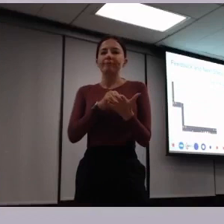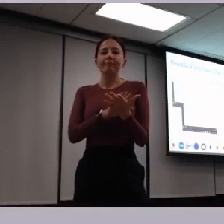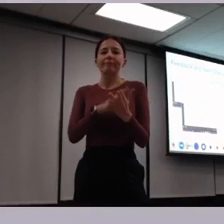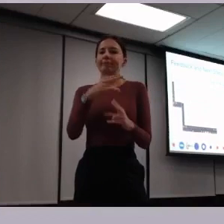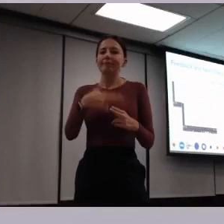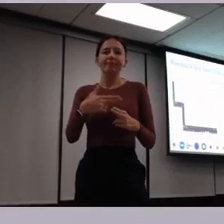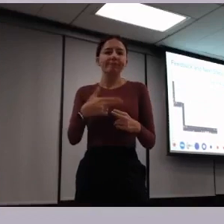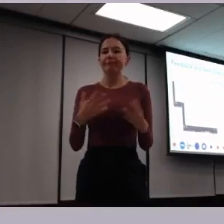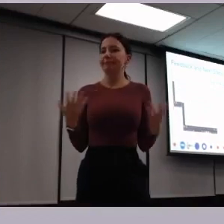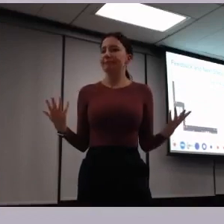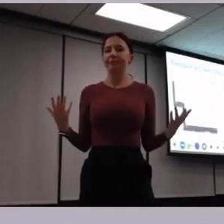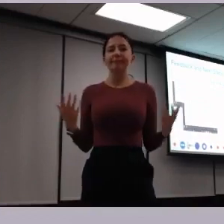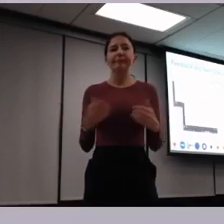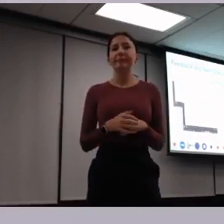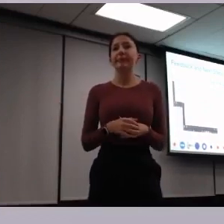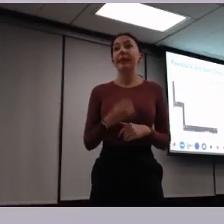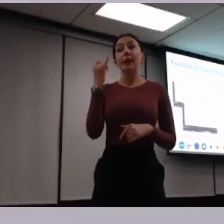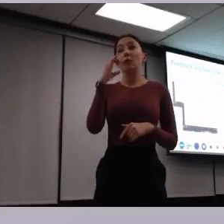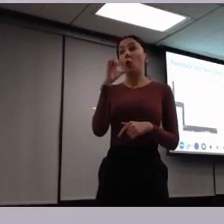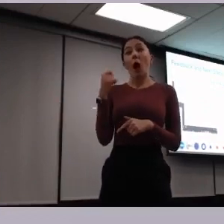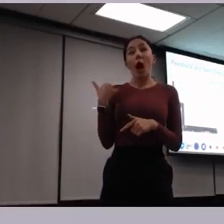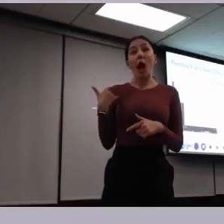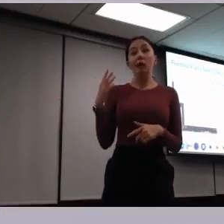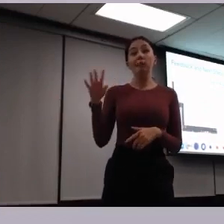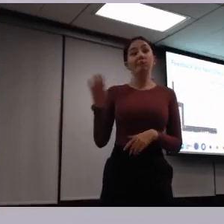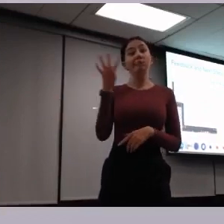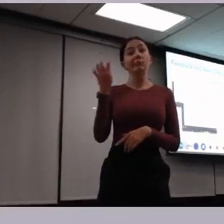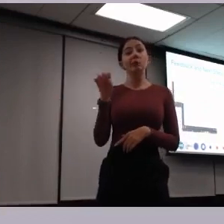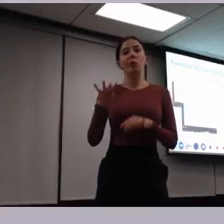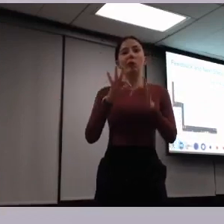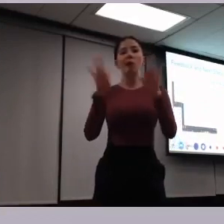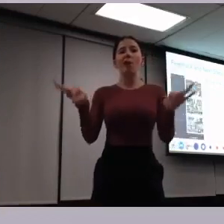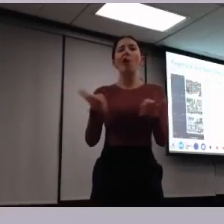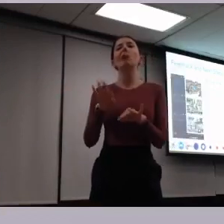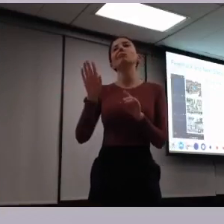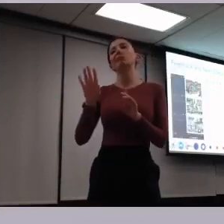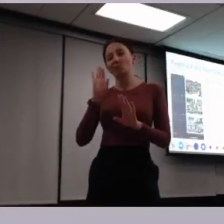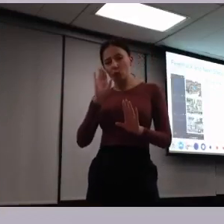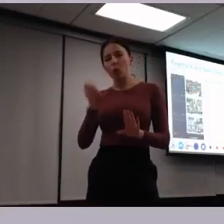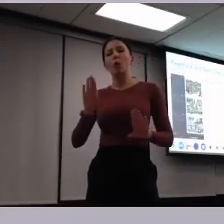if you don't have one. We have plenty. Go to the next slide.